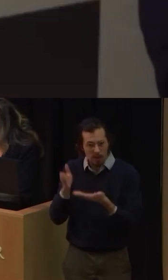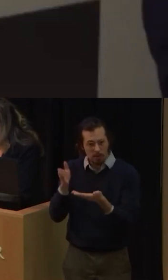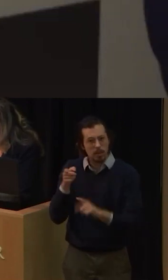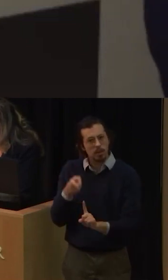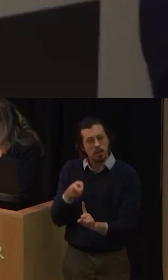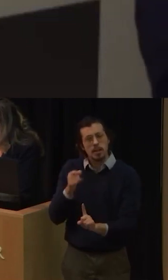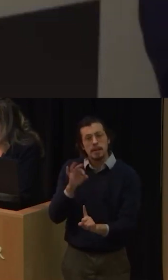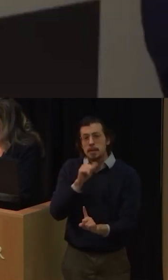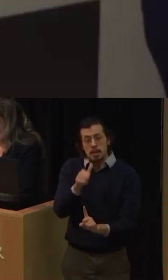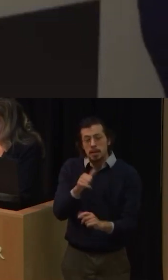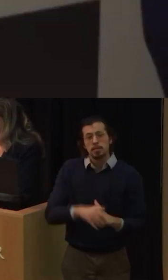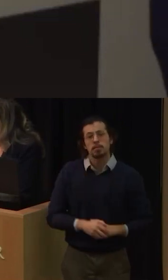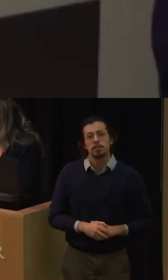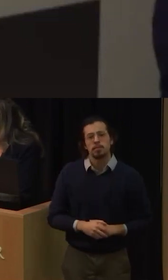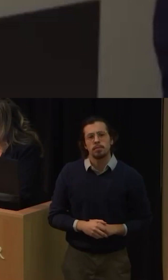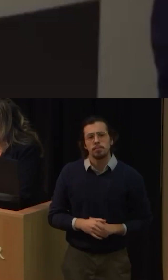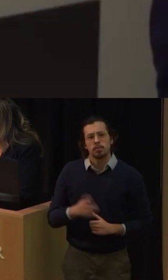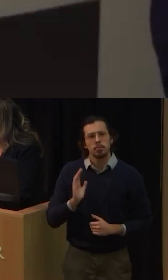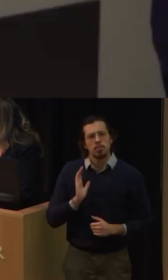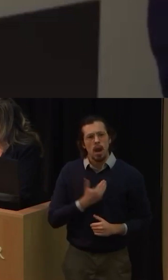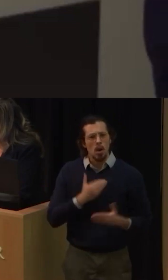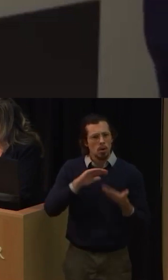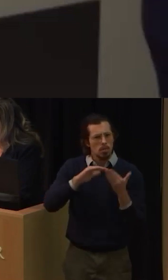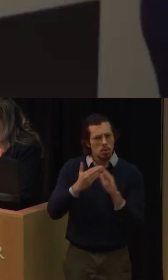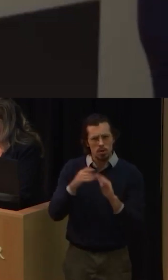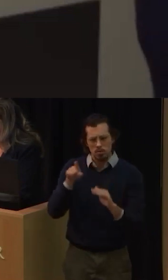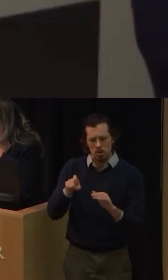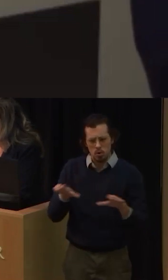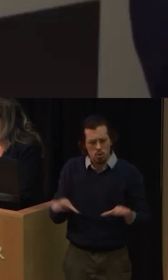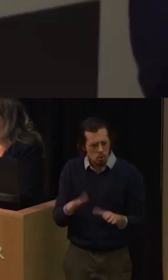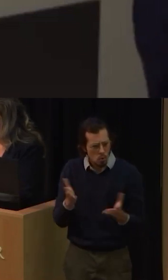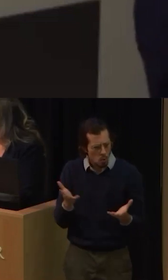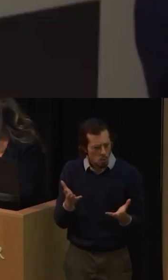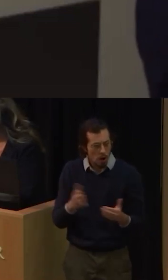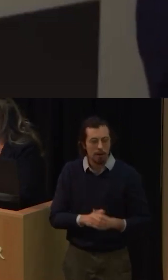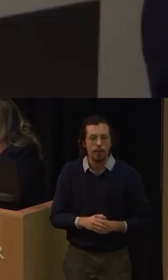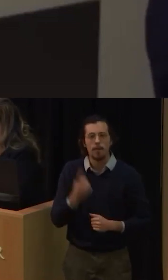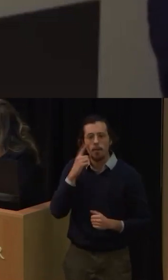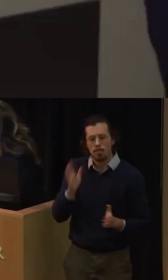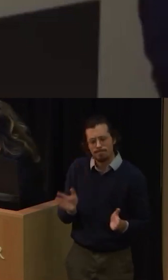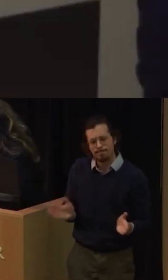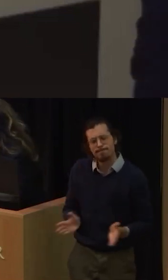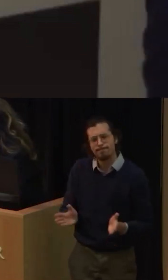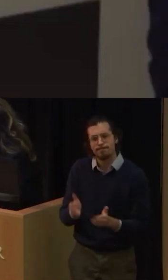And if not, what do we, as a community, need to do to help nudge along progress?